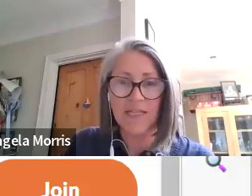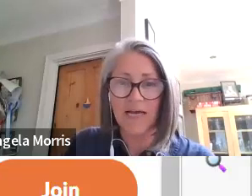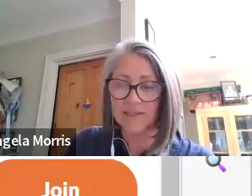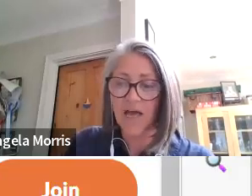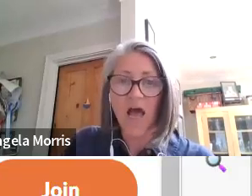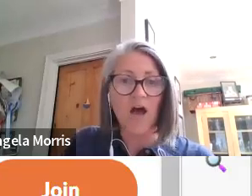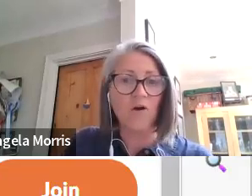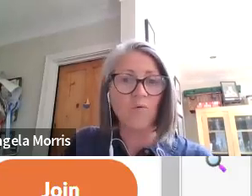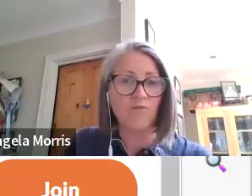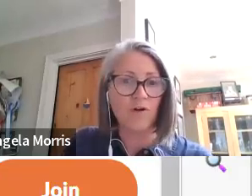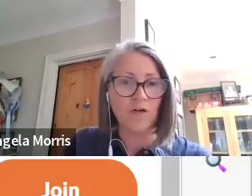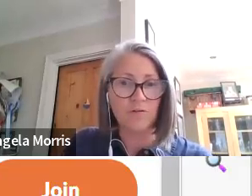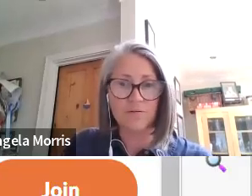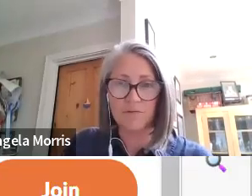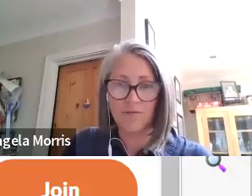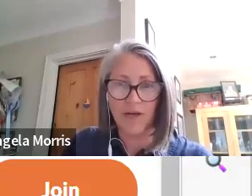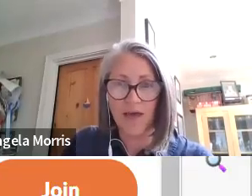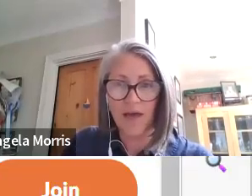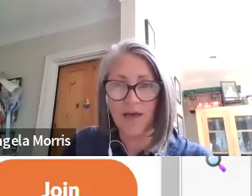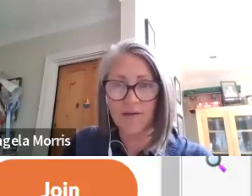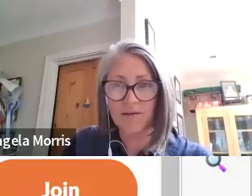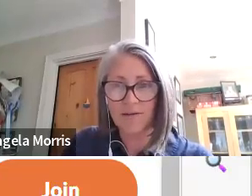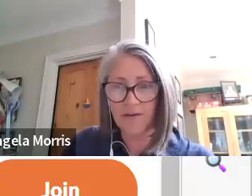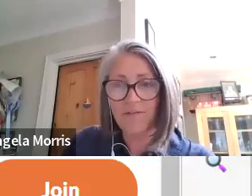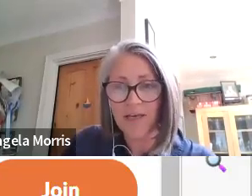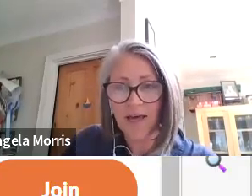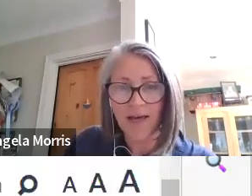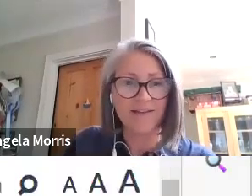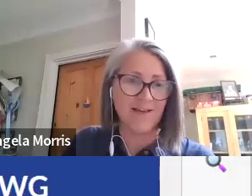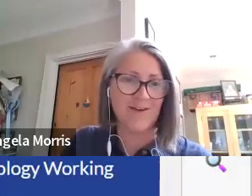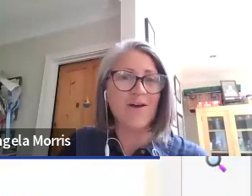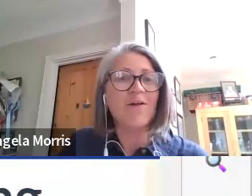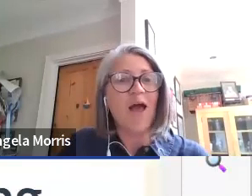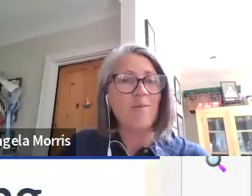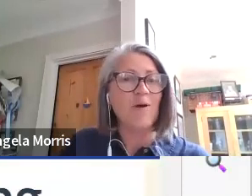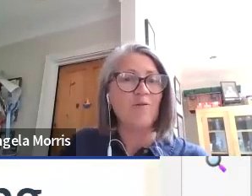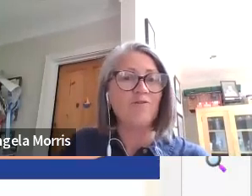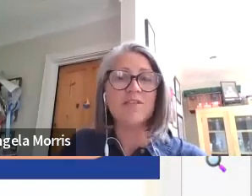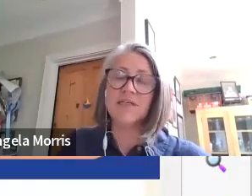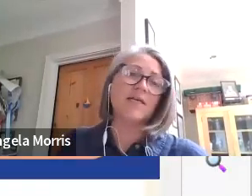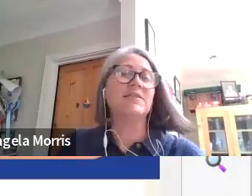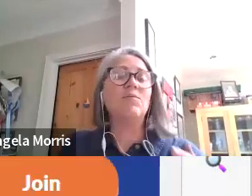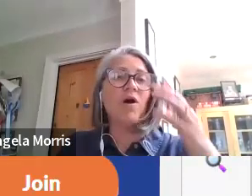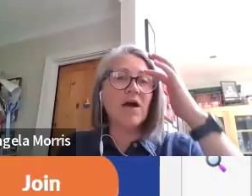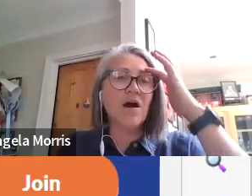in that we follow, if I can, if I can, thank you, follows exactly the same way.